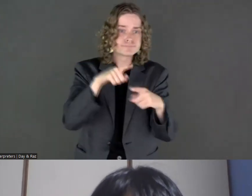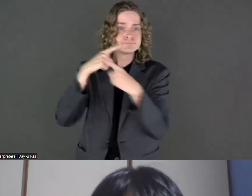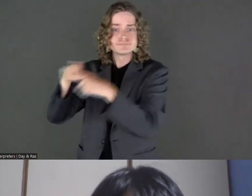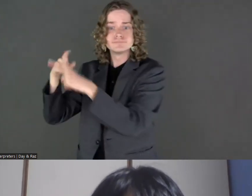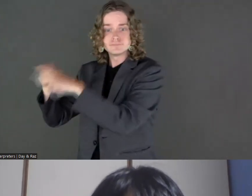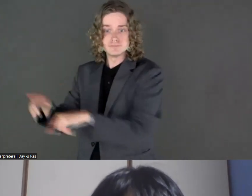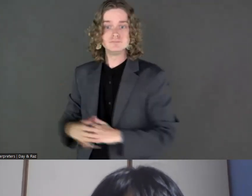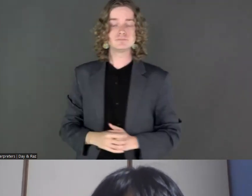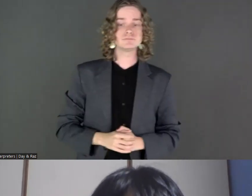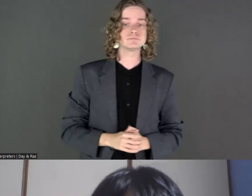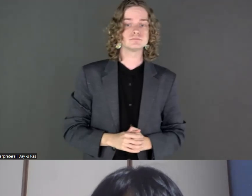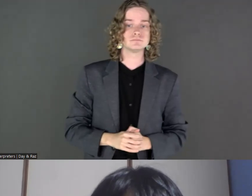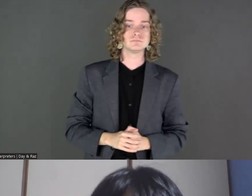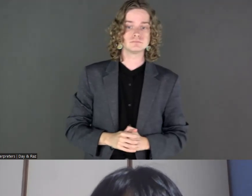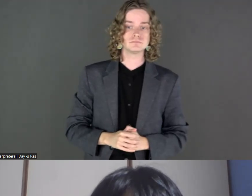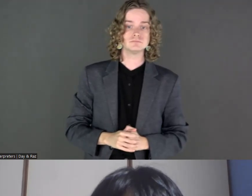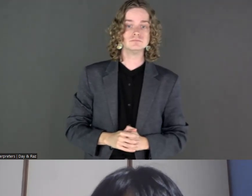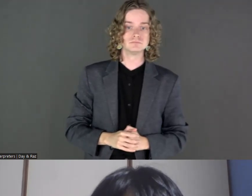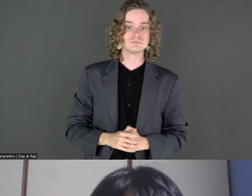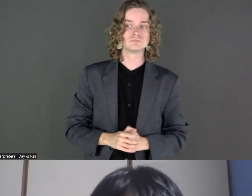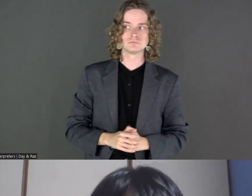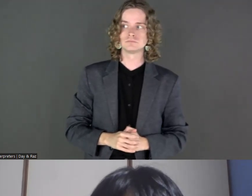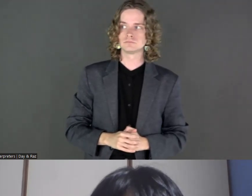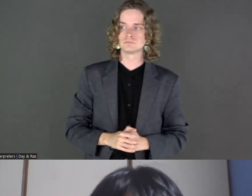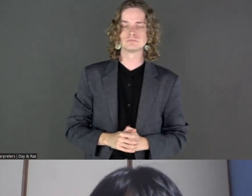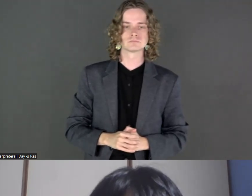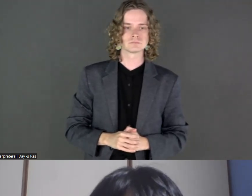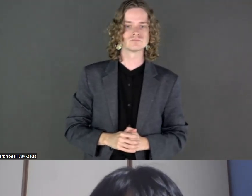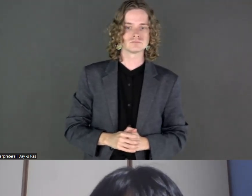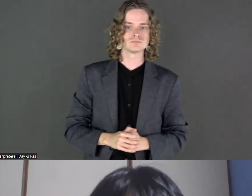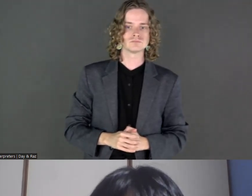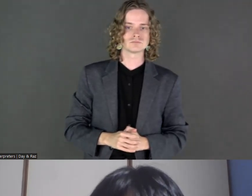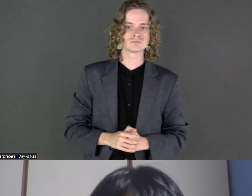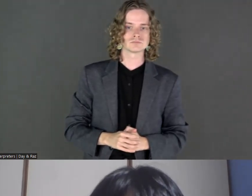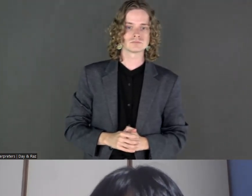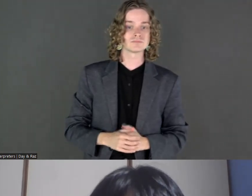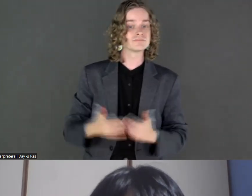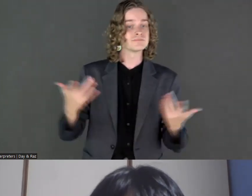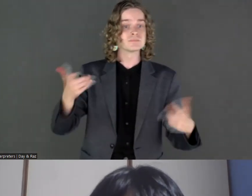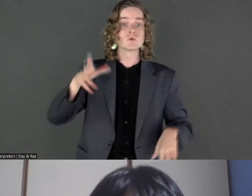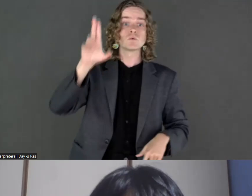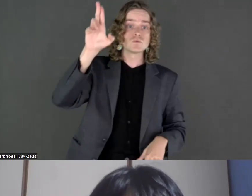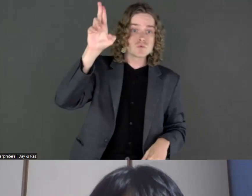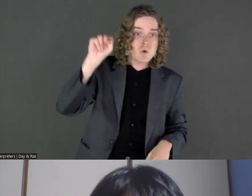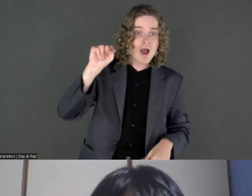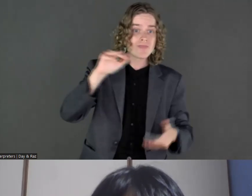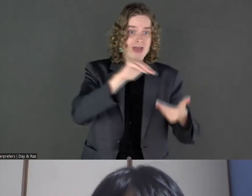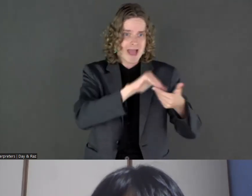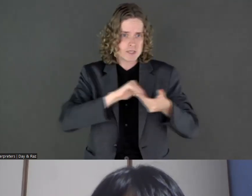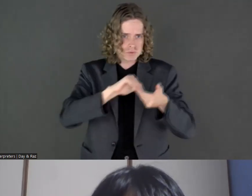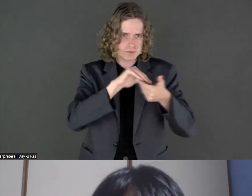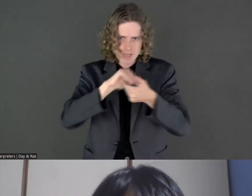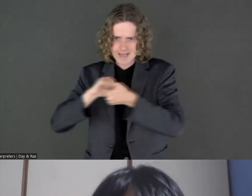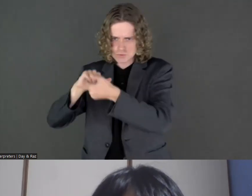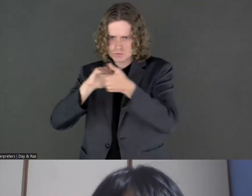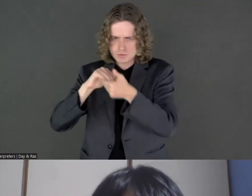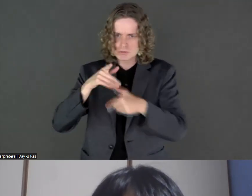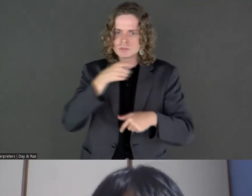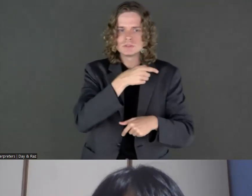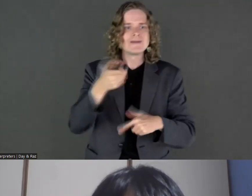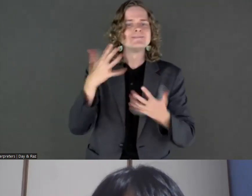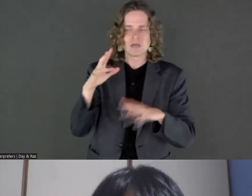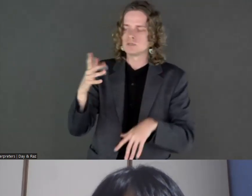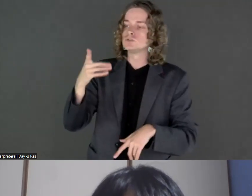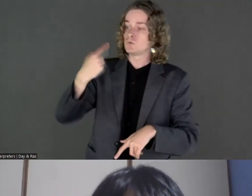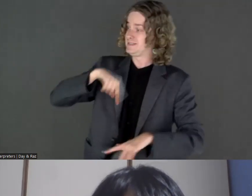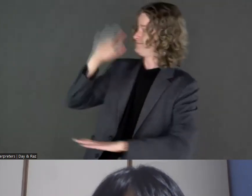heard us and for quite a number of months, we are having a big decision making process big change in